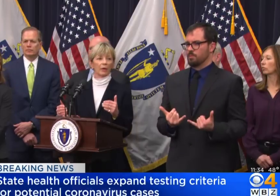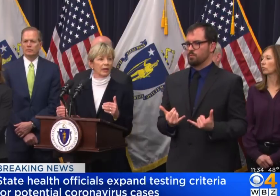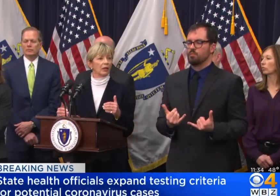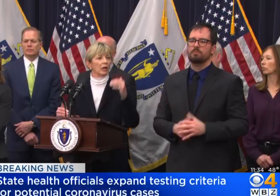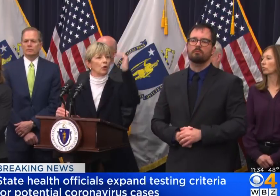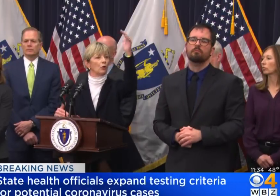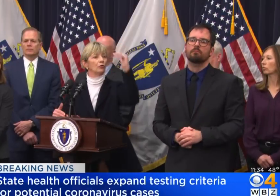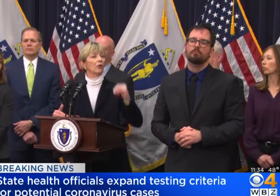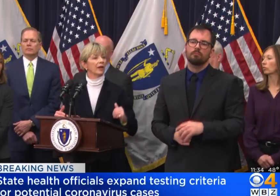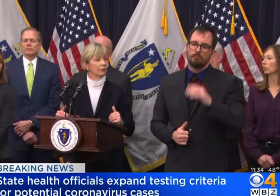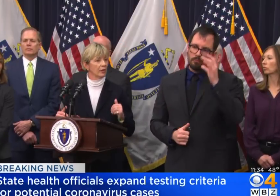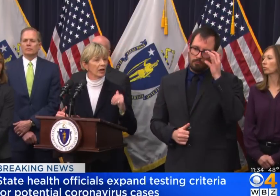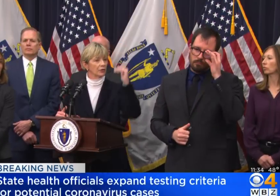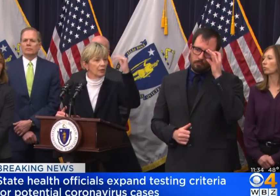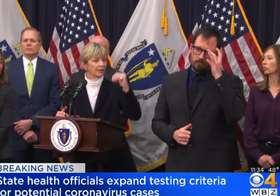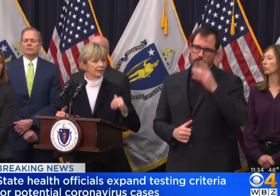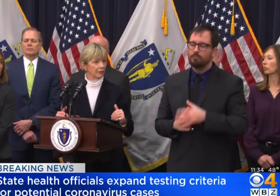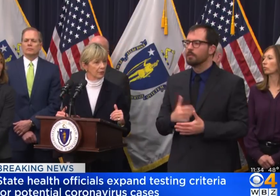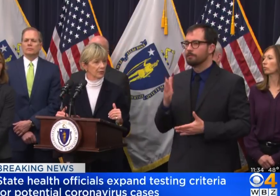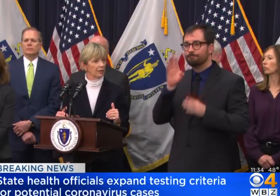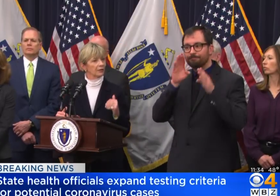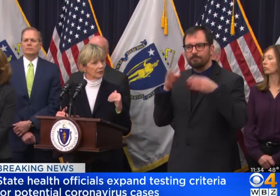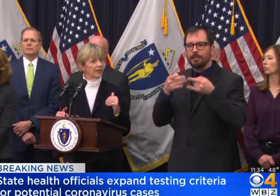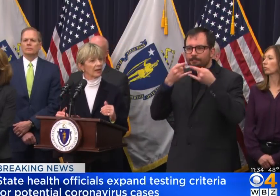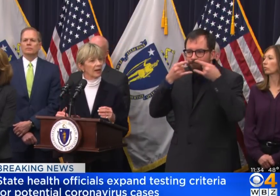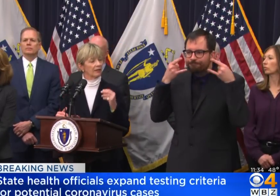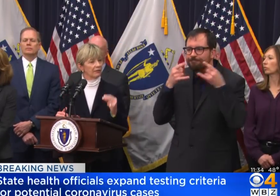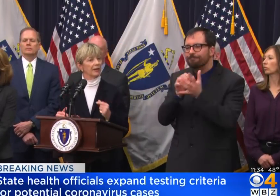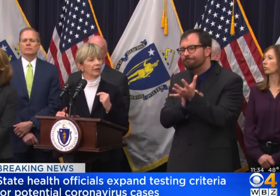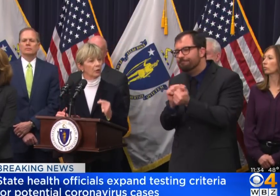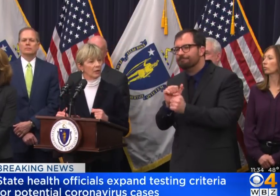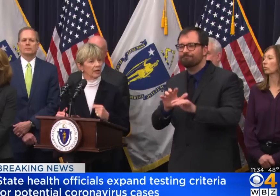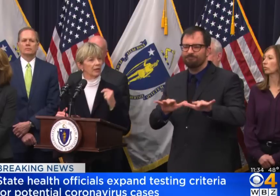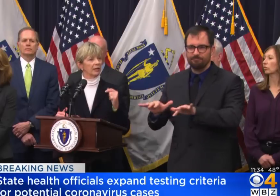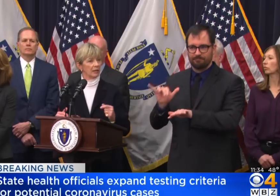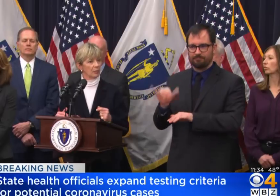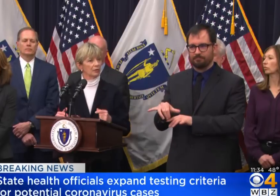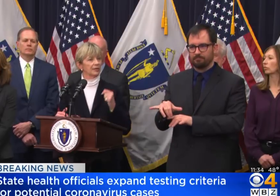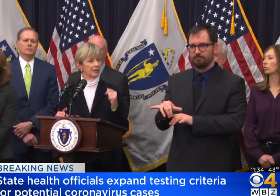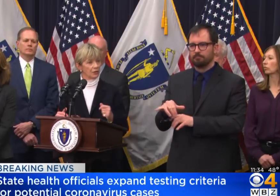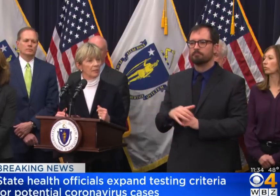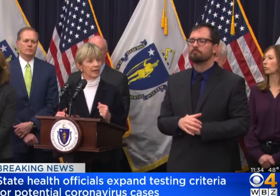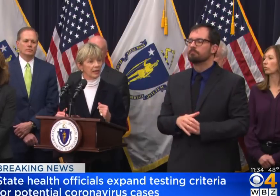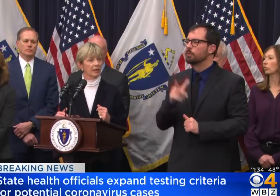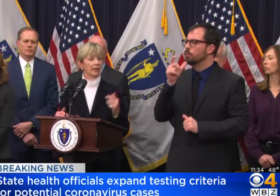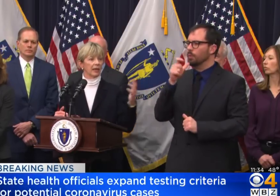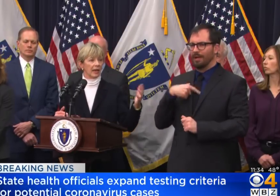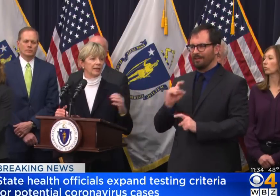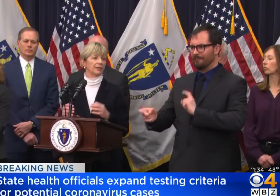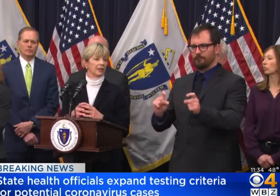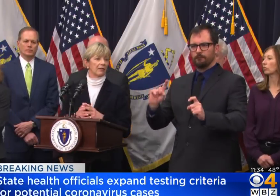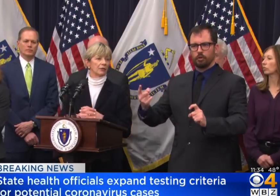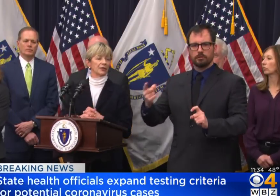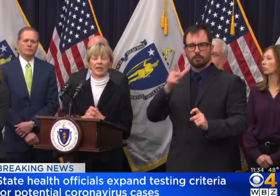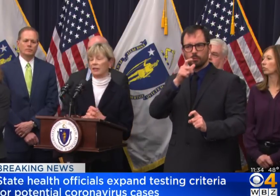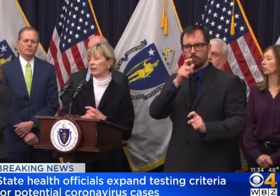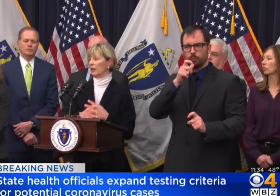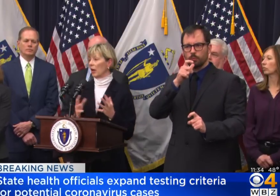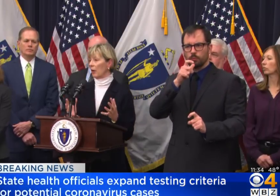YOU HAVE TO RUN THROUGH IT IN A NIMBLE, URGENT WAY. PERSONAL PROTECTIVE EQUIPMENT. 10% OF WHAT WE REQUESTED FROM THE STOCK PILE. WHO DO YOU TRIAGE?